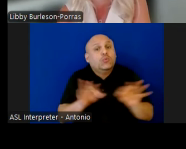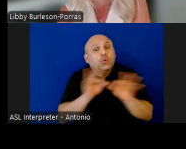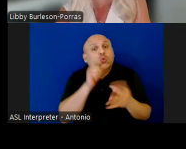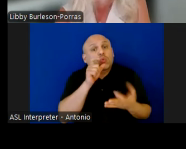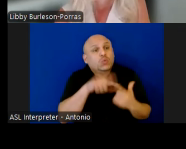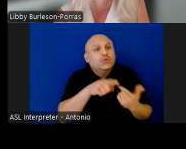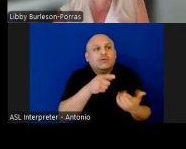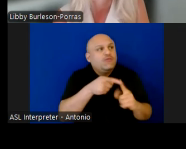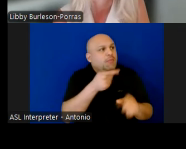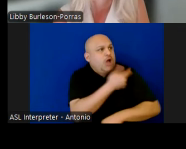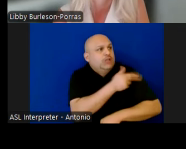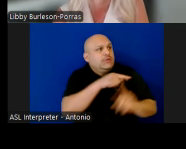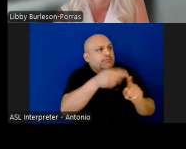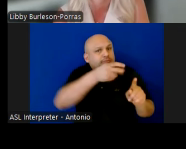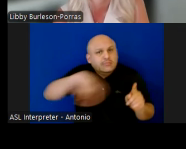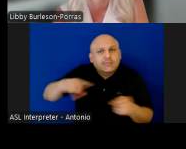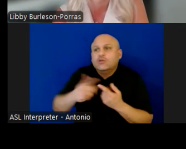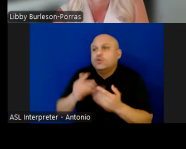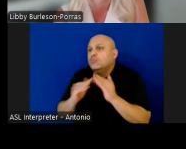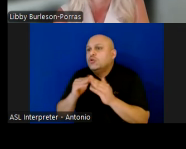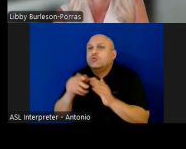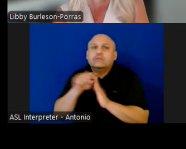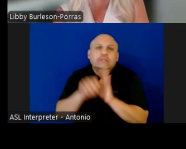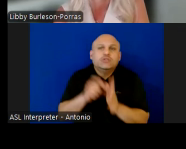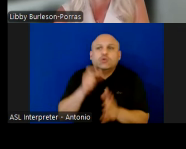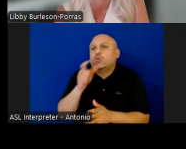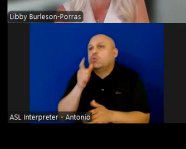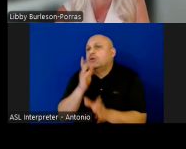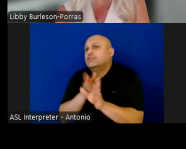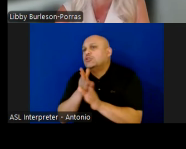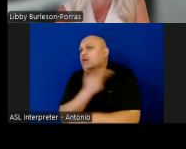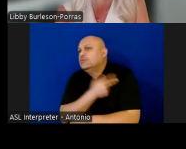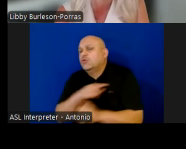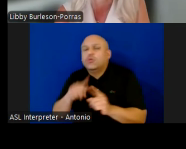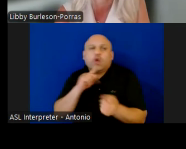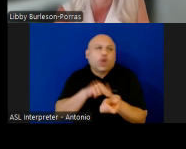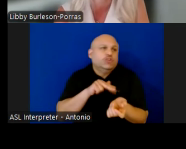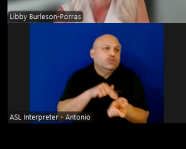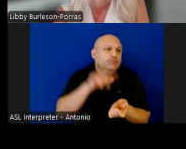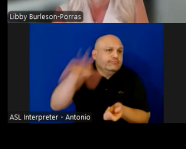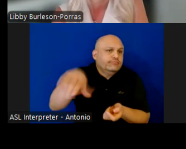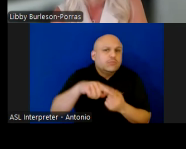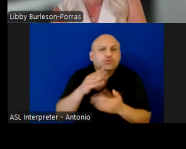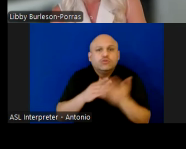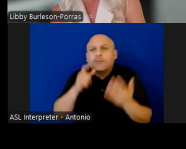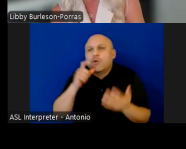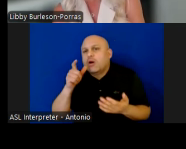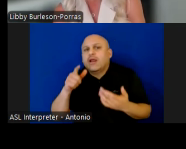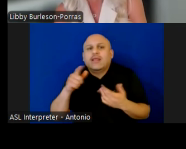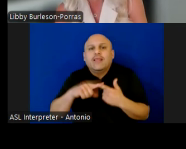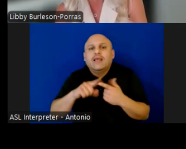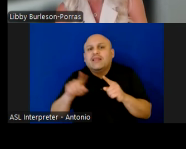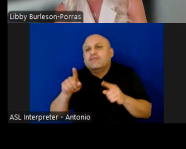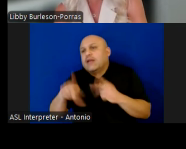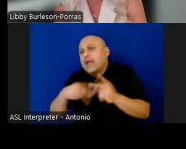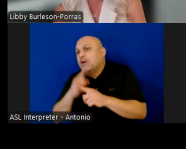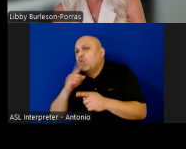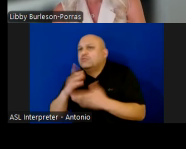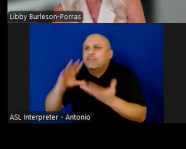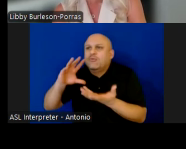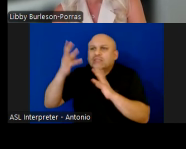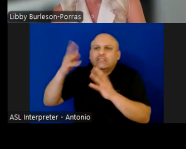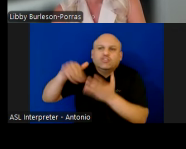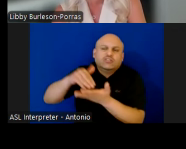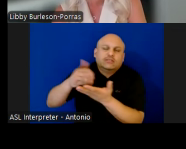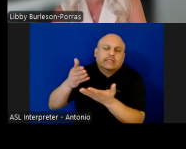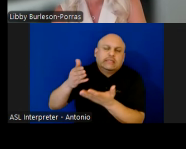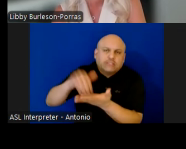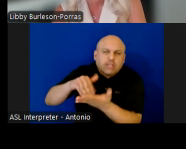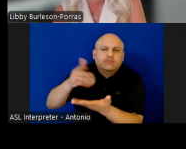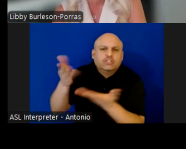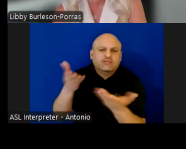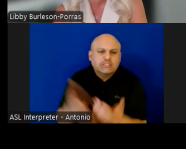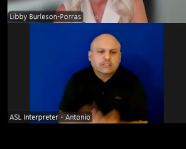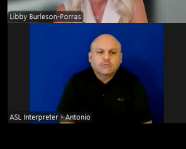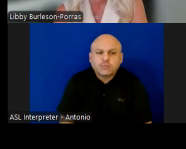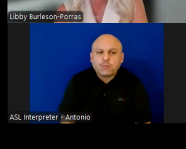priority is given to people transitions from hospitals that can be community or state psychiatric hospital, nursing facilities, forensic units, and to high utility leadsers of crisis services.